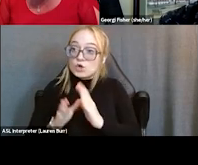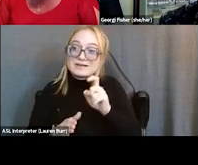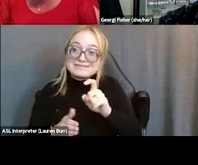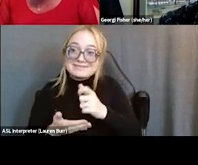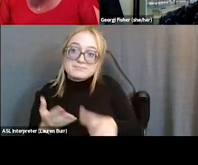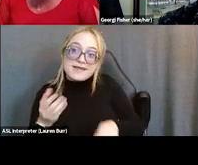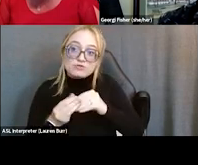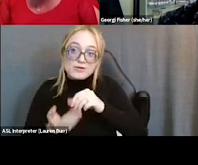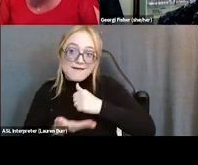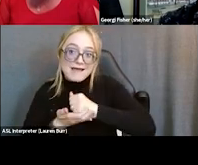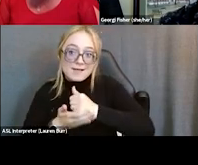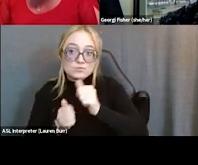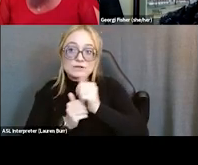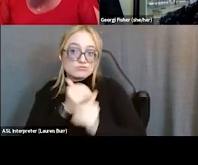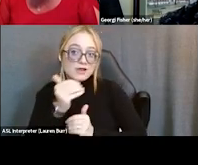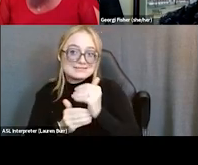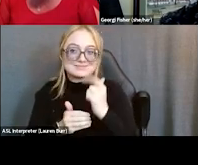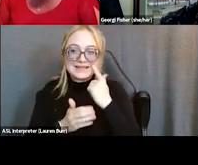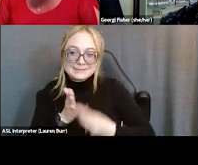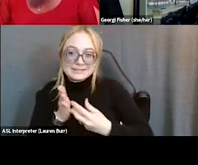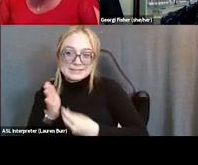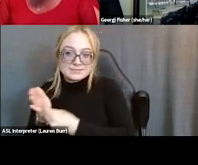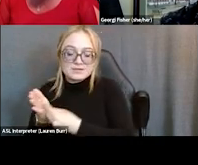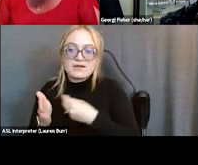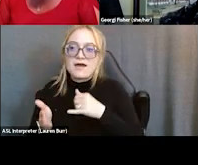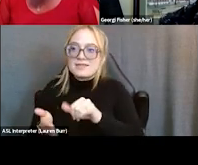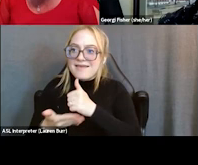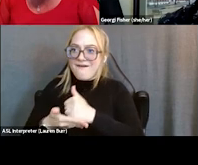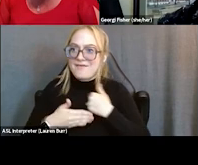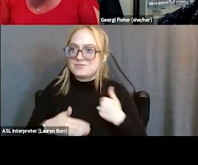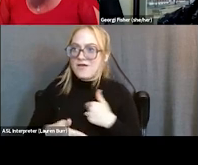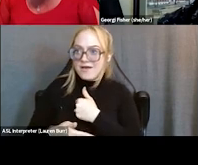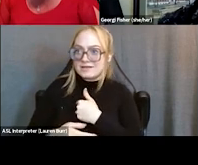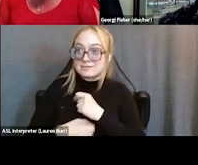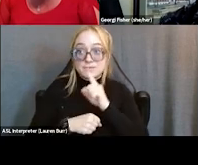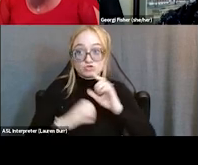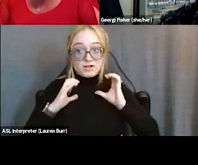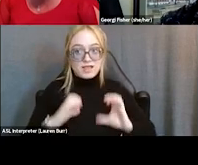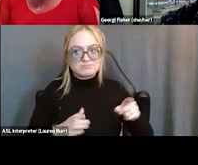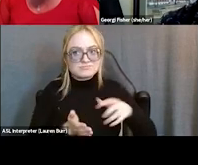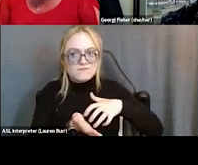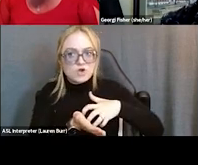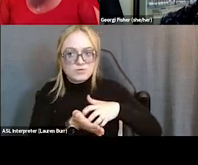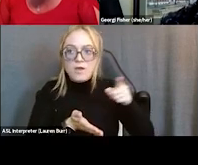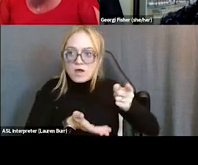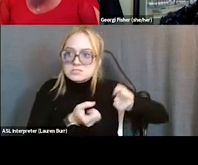and that lets us work together, one, to make sure we're serving our clients who are incredibly vulnerable to the best of our ability.